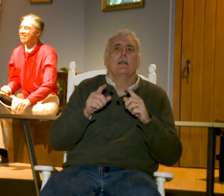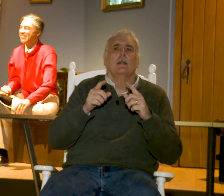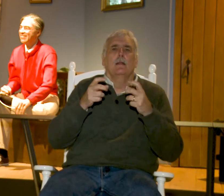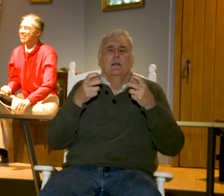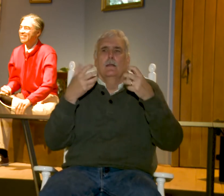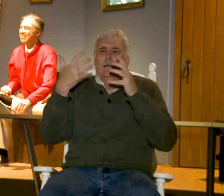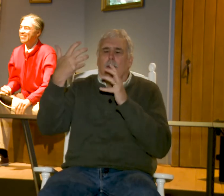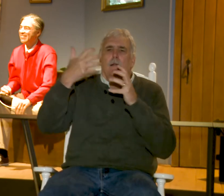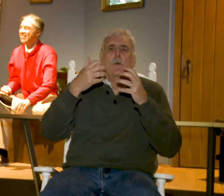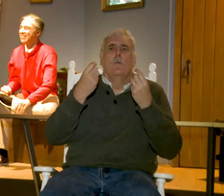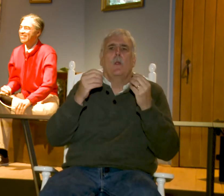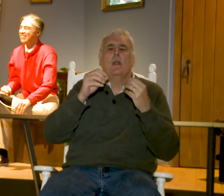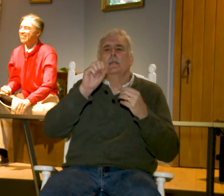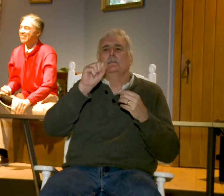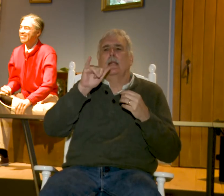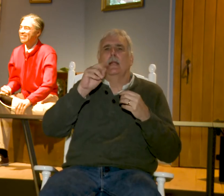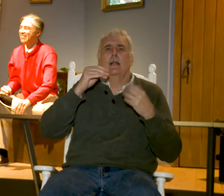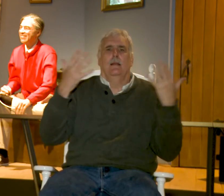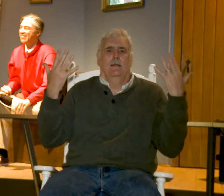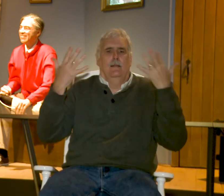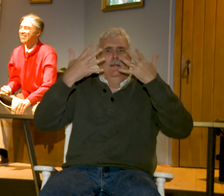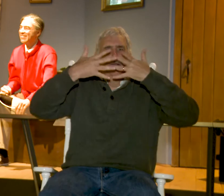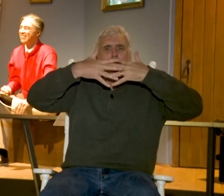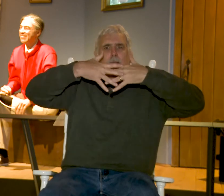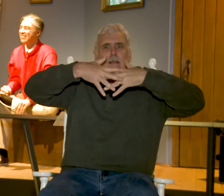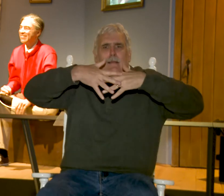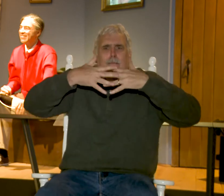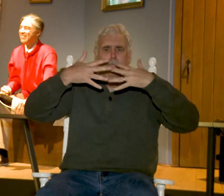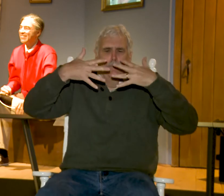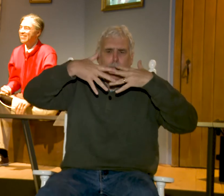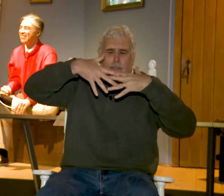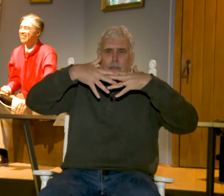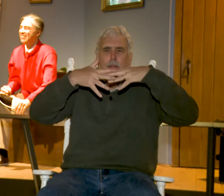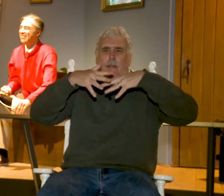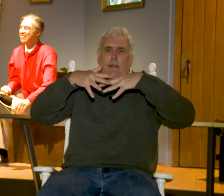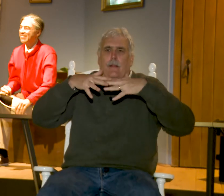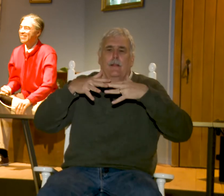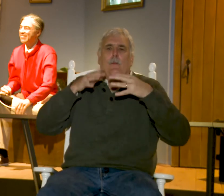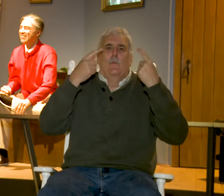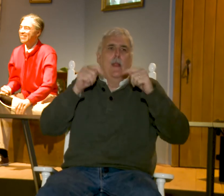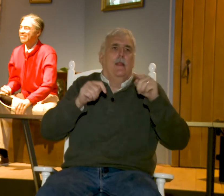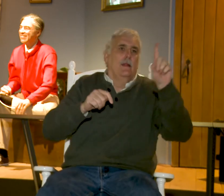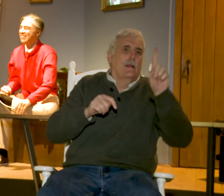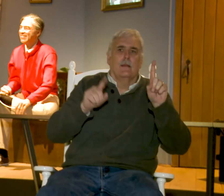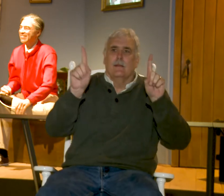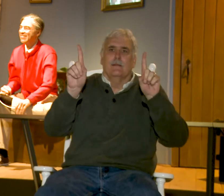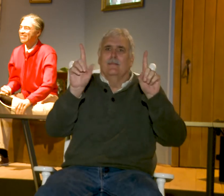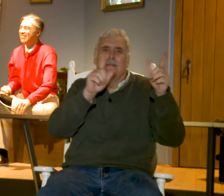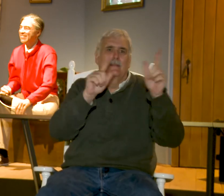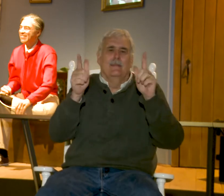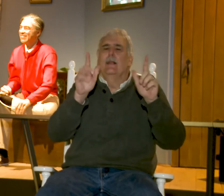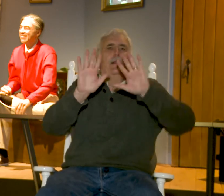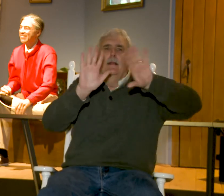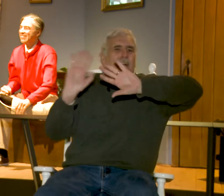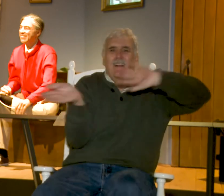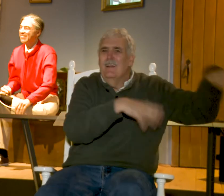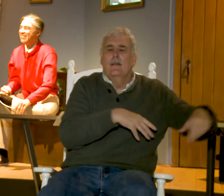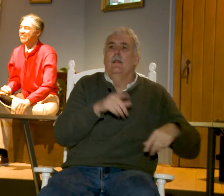It became challenging with all the different characters. When two characters dialogued, something wasn't right.